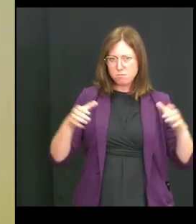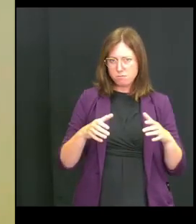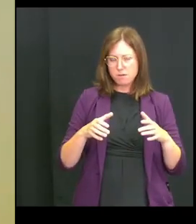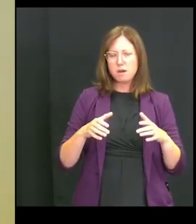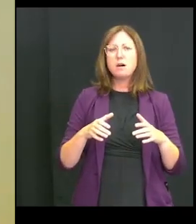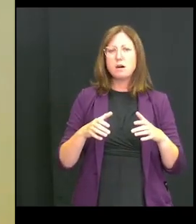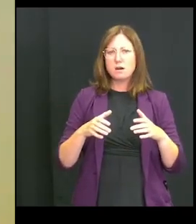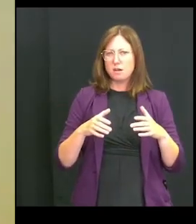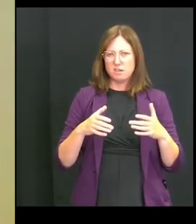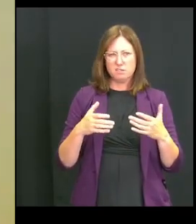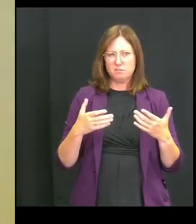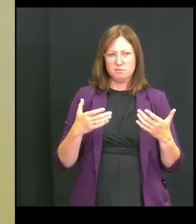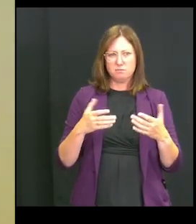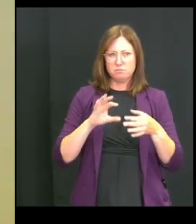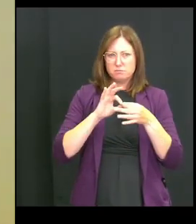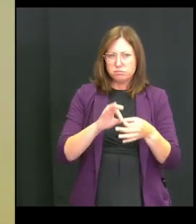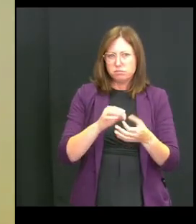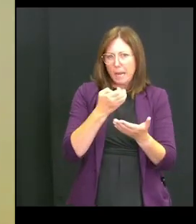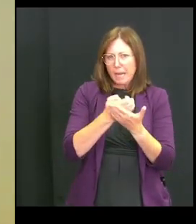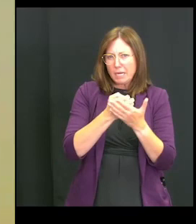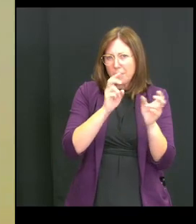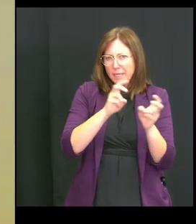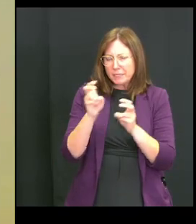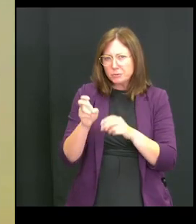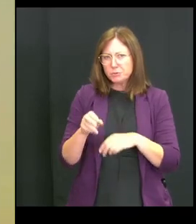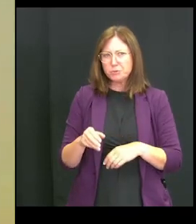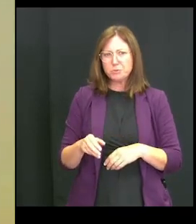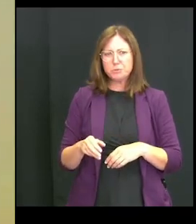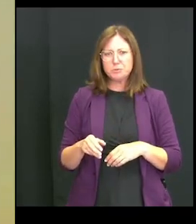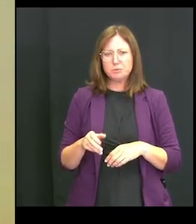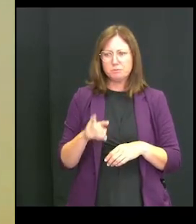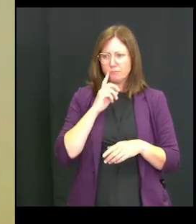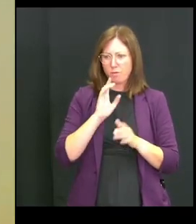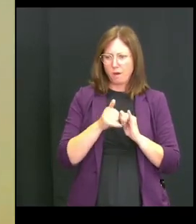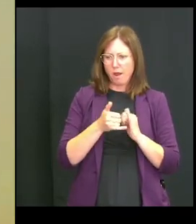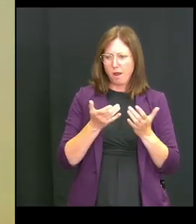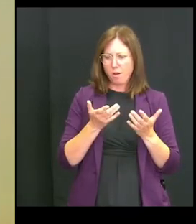on all kinds of economic issues in order to preserve capitalism.